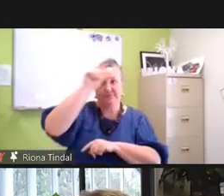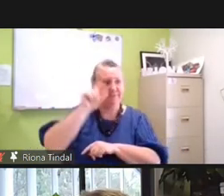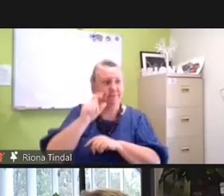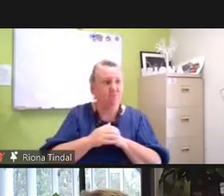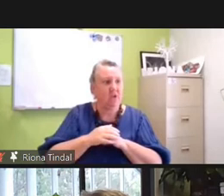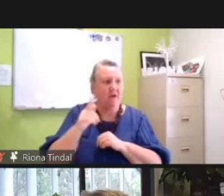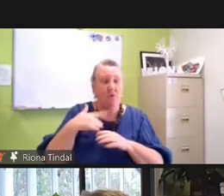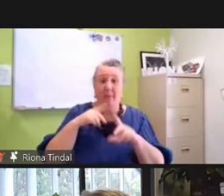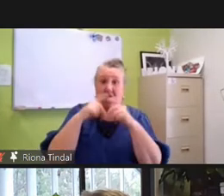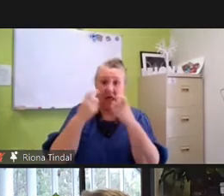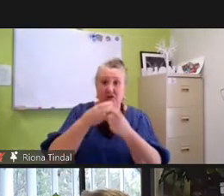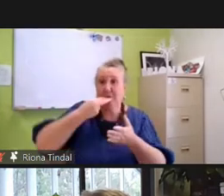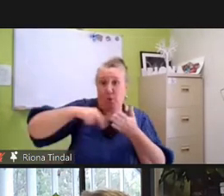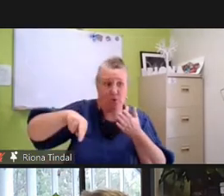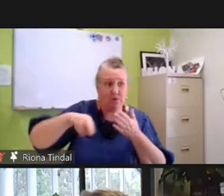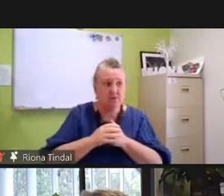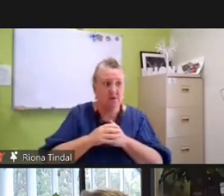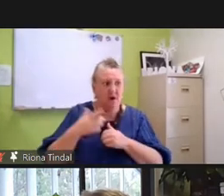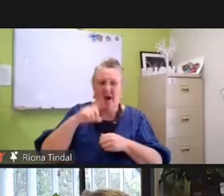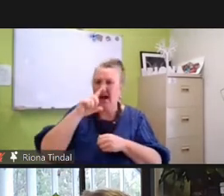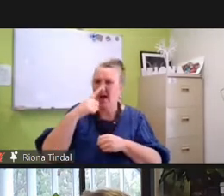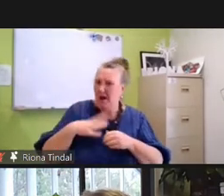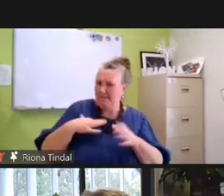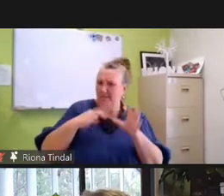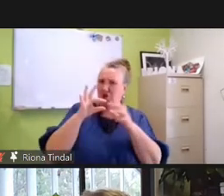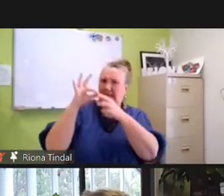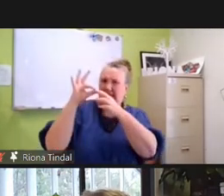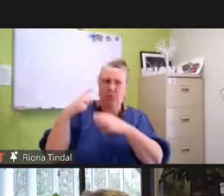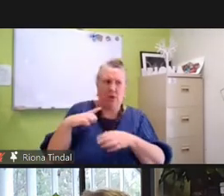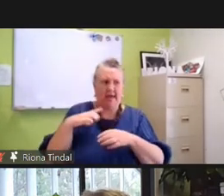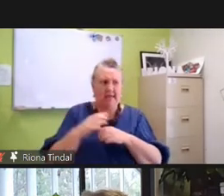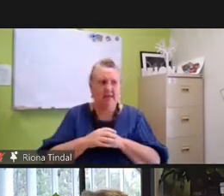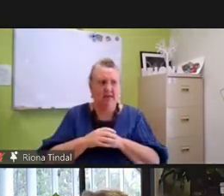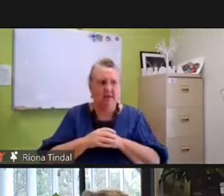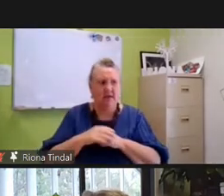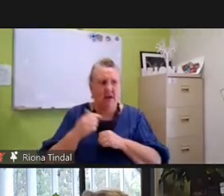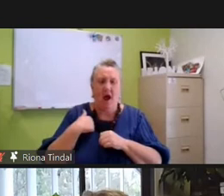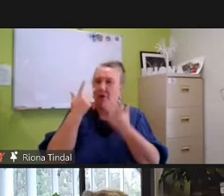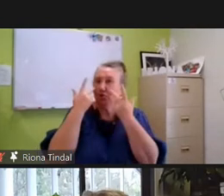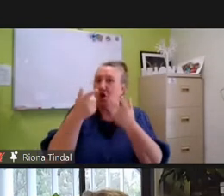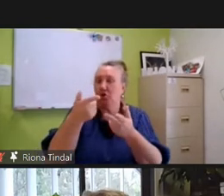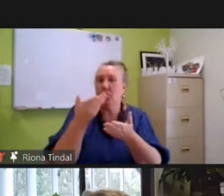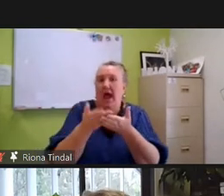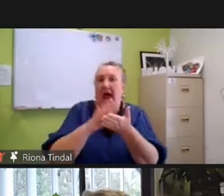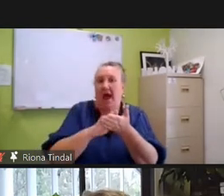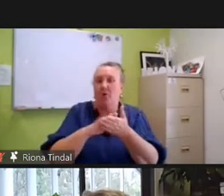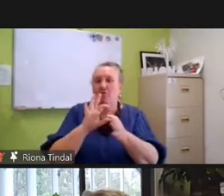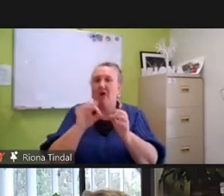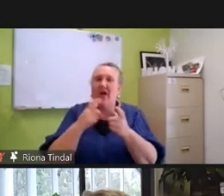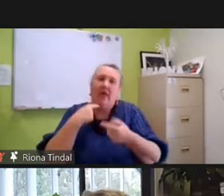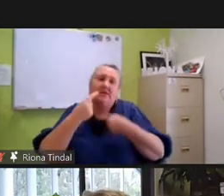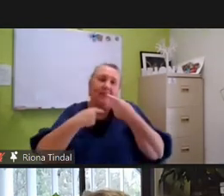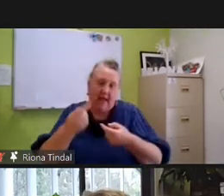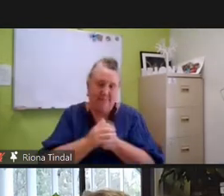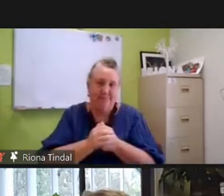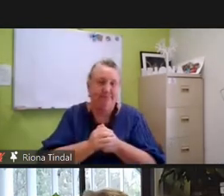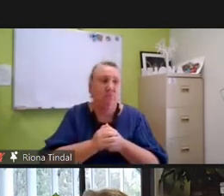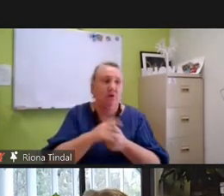and he says in a bubble, "For my class report, Why I'm Unique, I'm going to show you instead